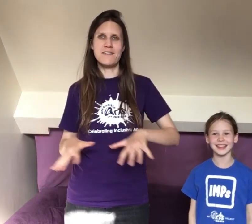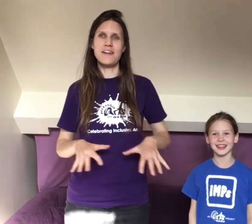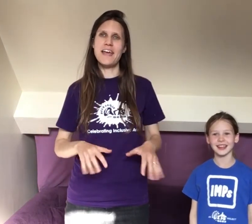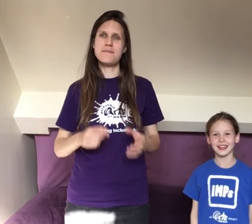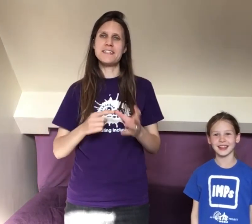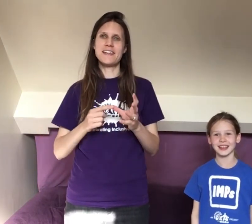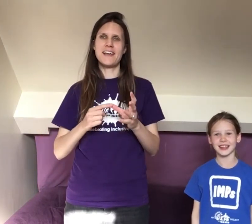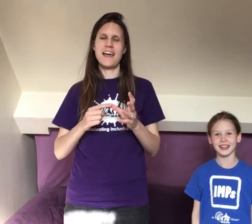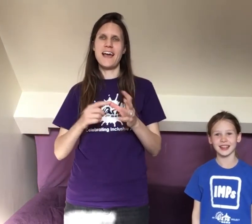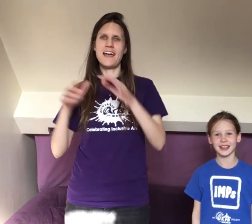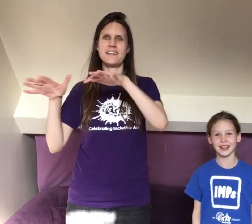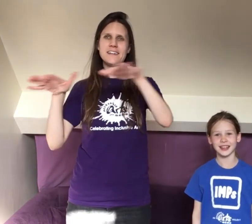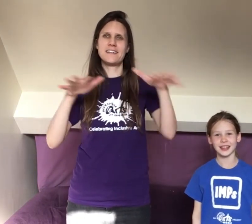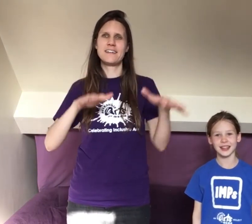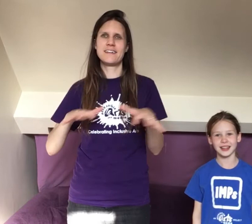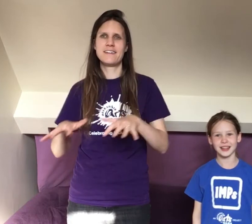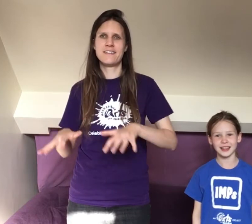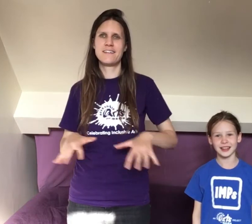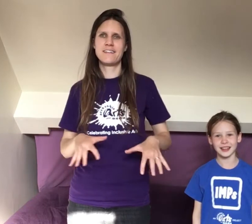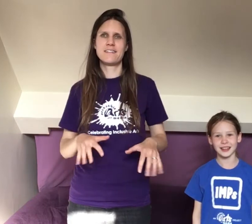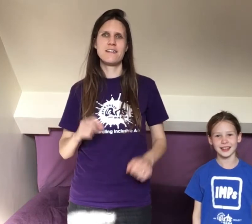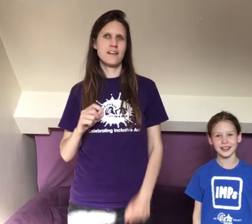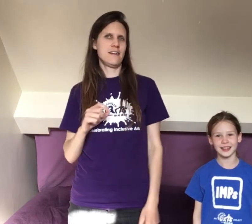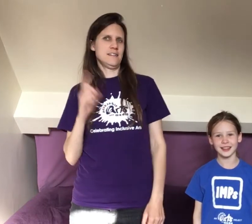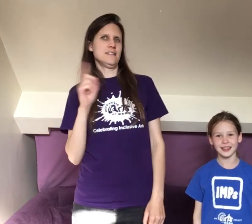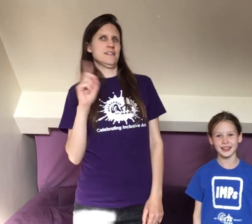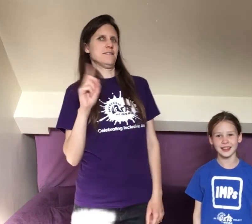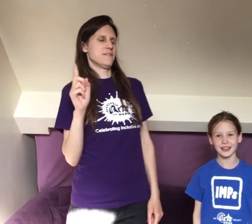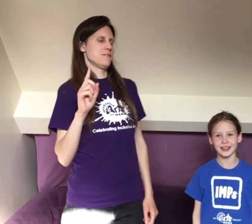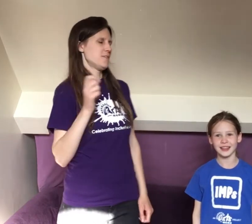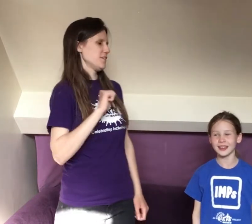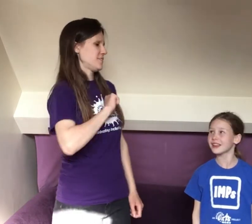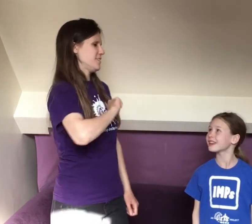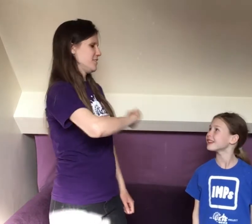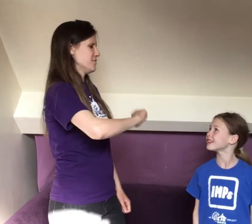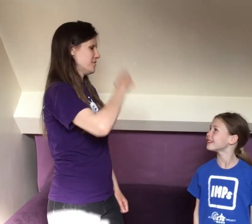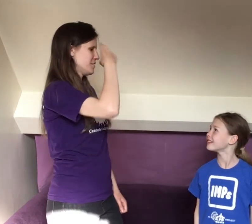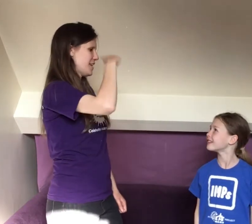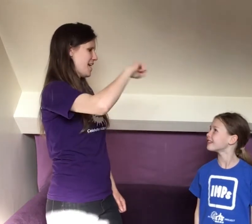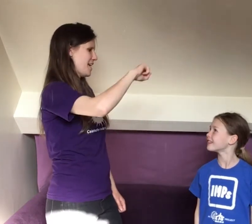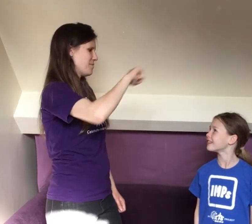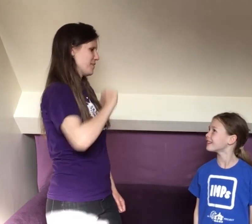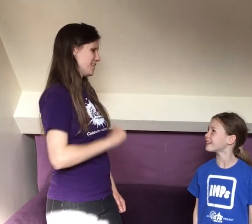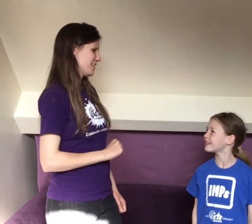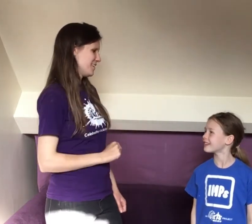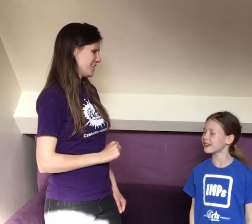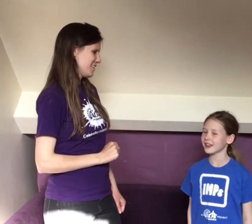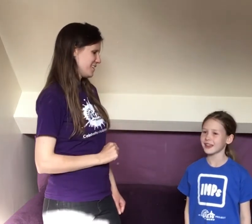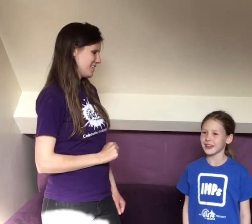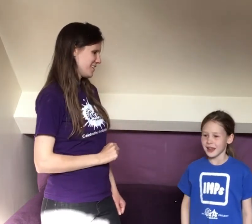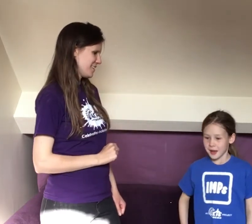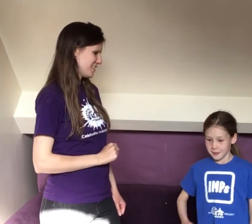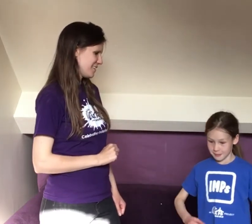So my name is Anna. What’s your name?